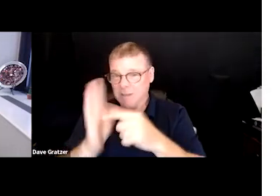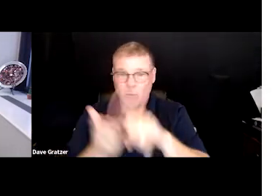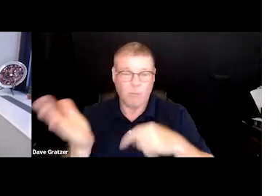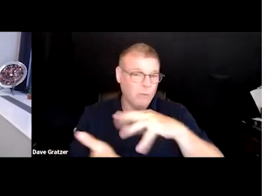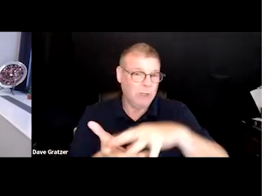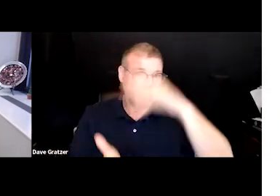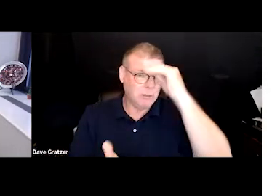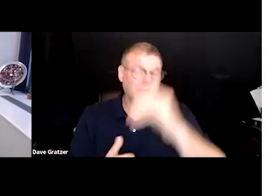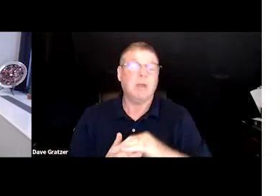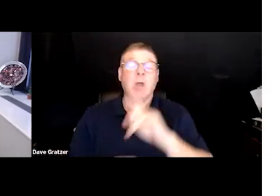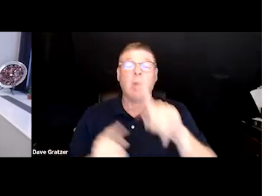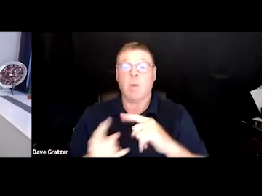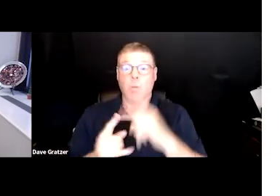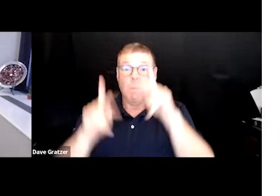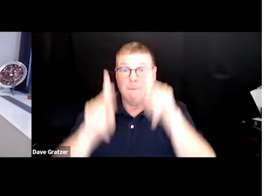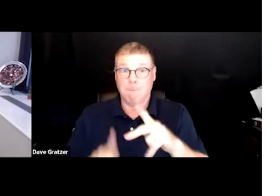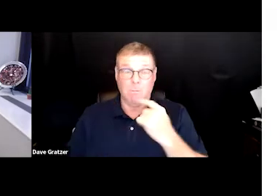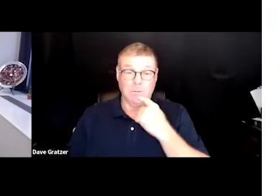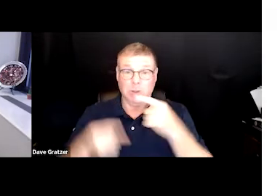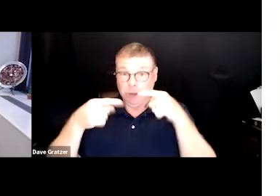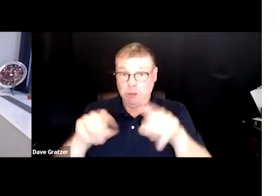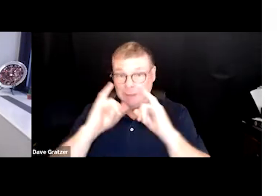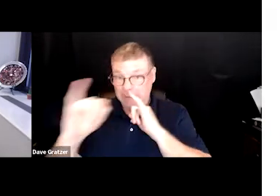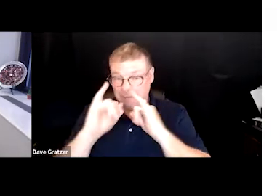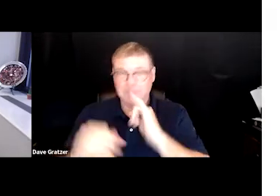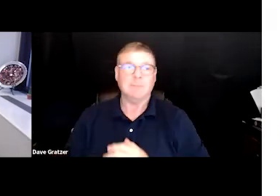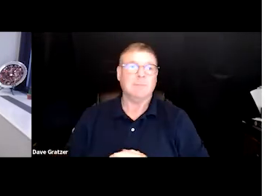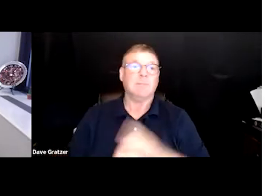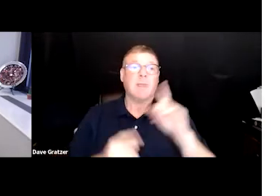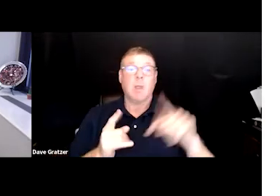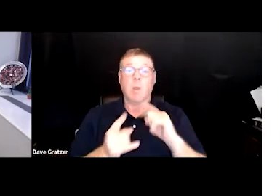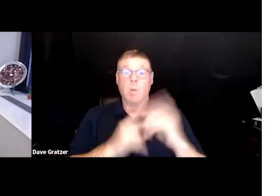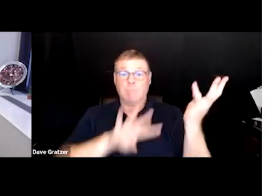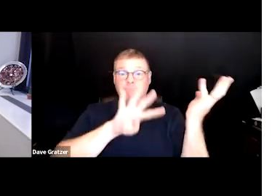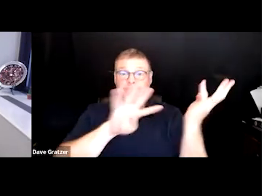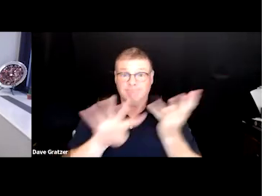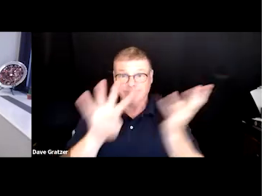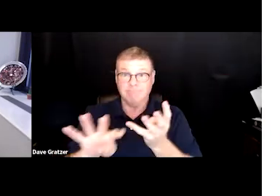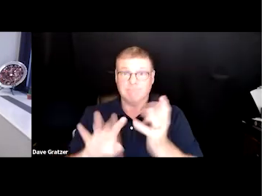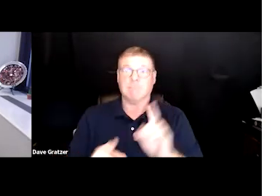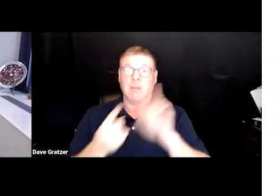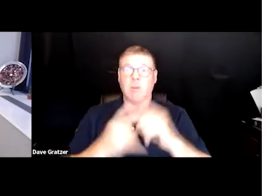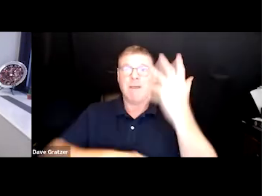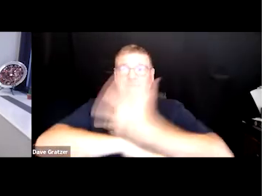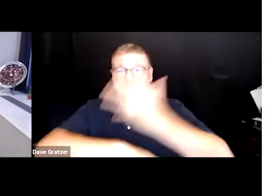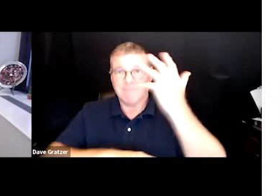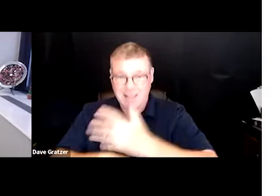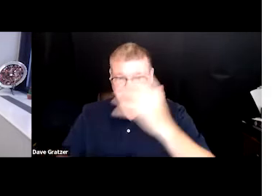One participant said in the interview, when they come in, they will go to a five day detoxification program.